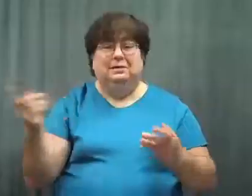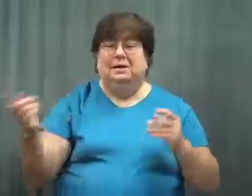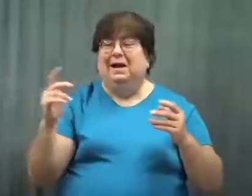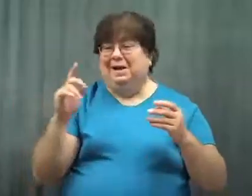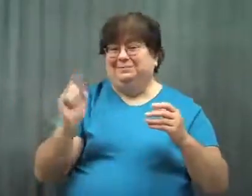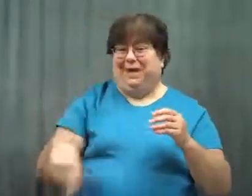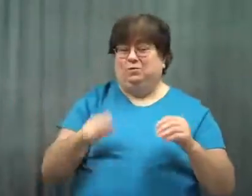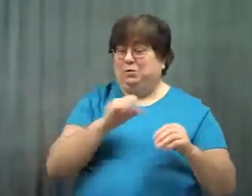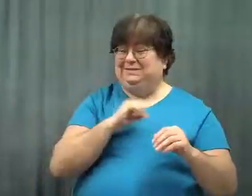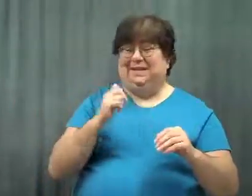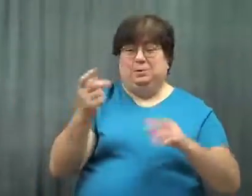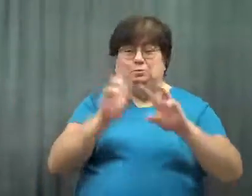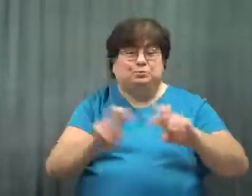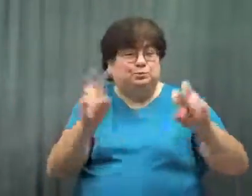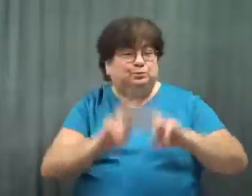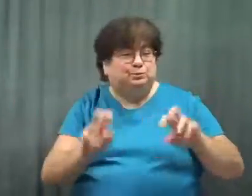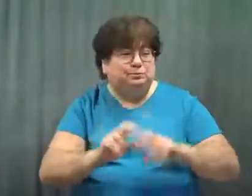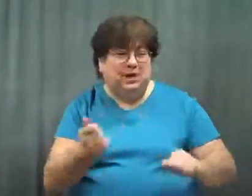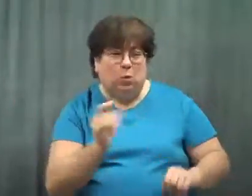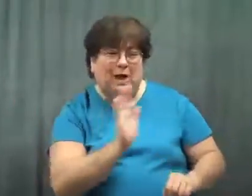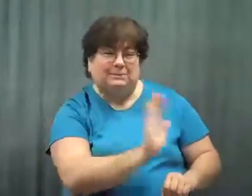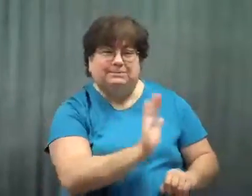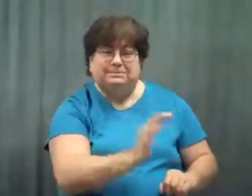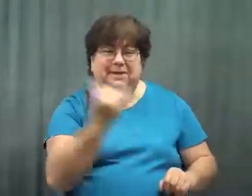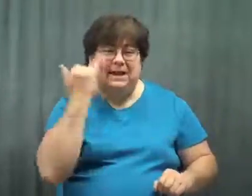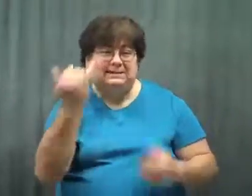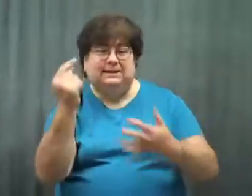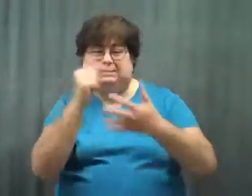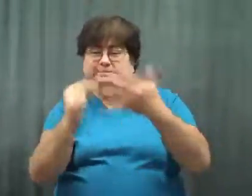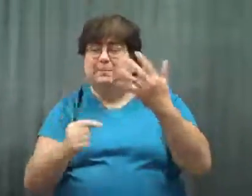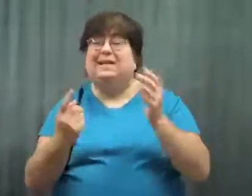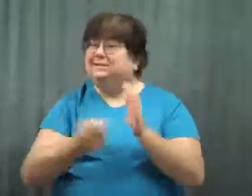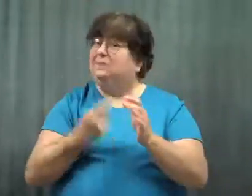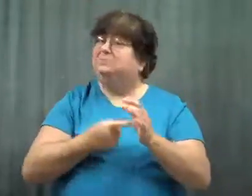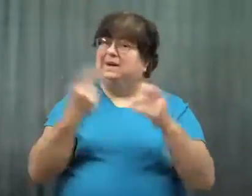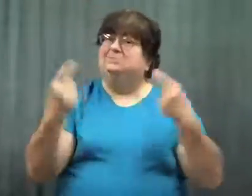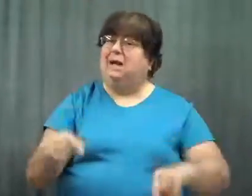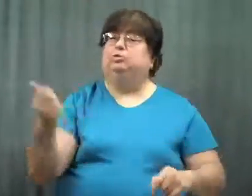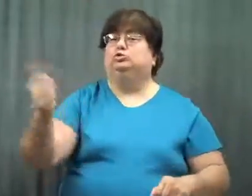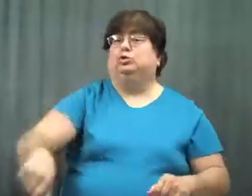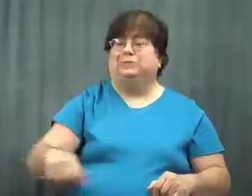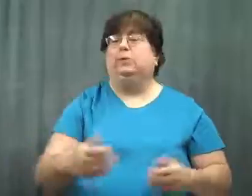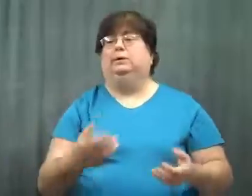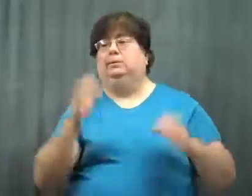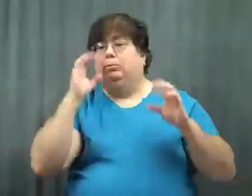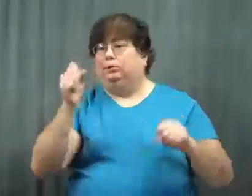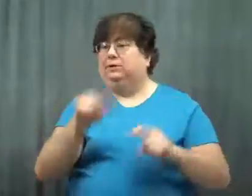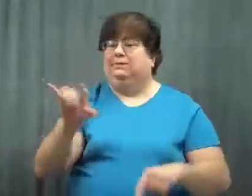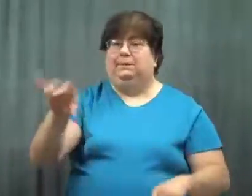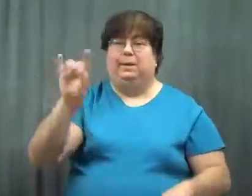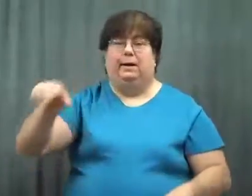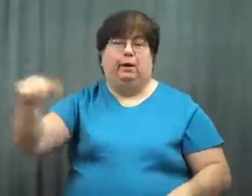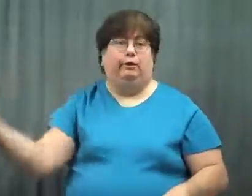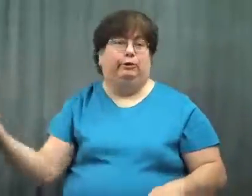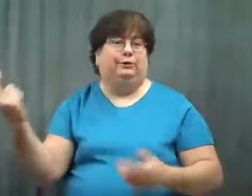The Senate has to look into her stance on certain issues. It sometimes happens the appointee is not confirmed and the President has to choose someone else.